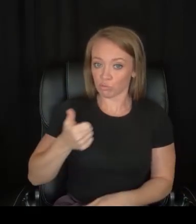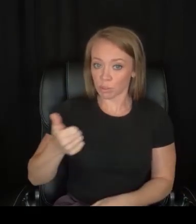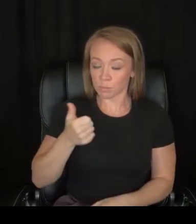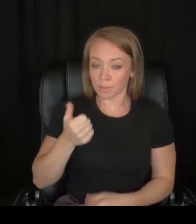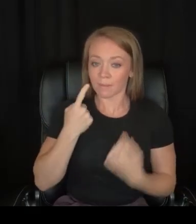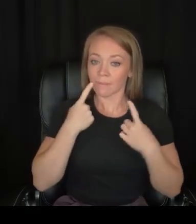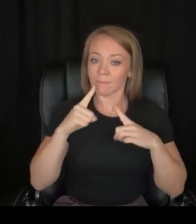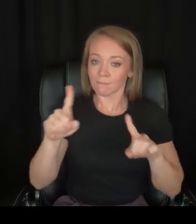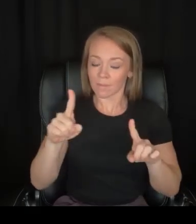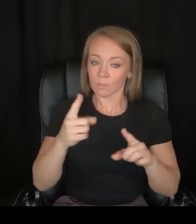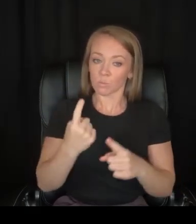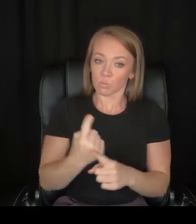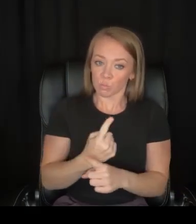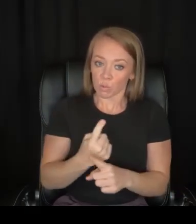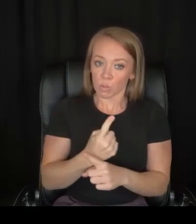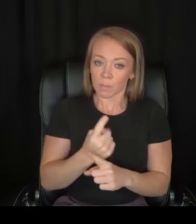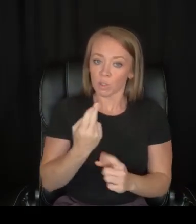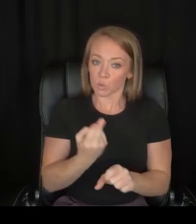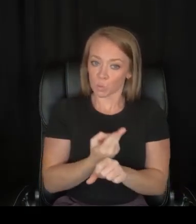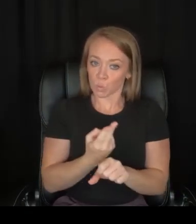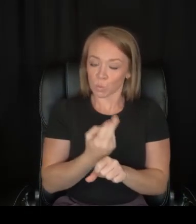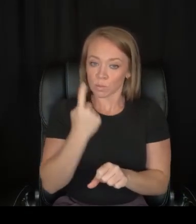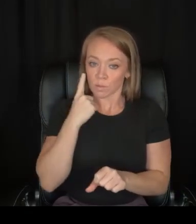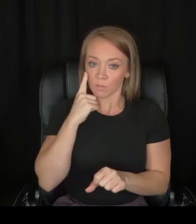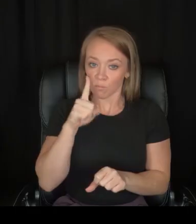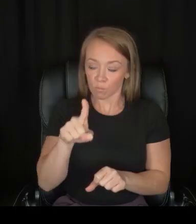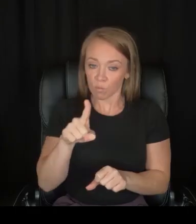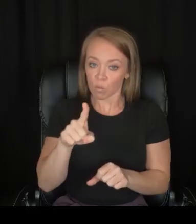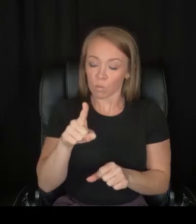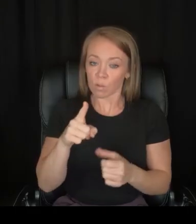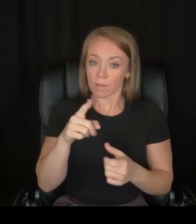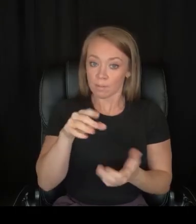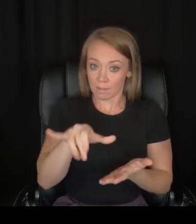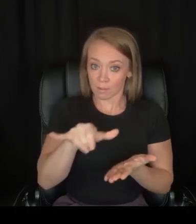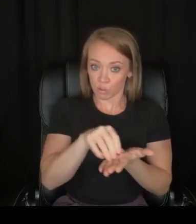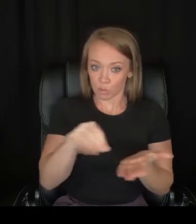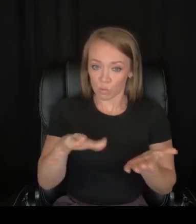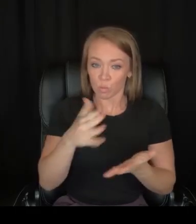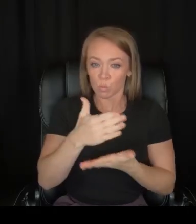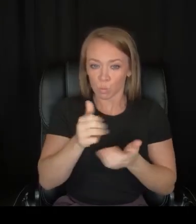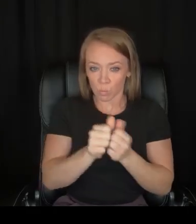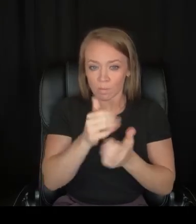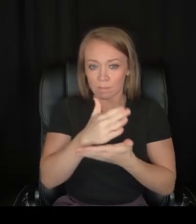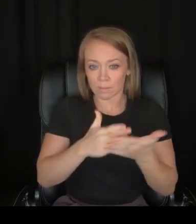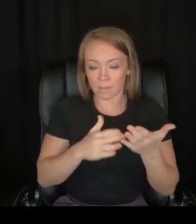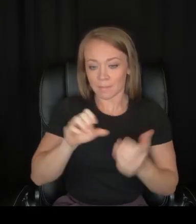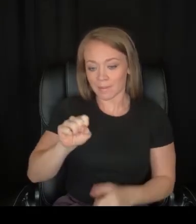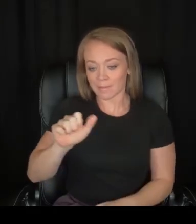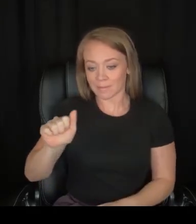effectively and appropriately implemented with supplemental aids and services or SAS?